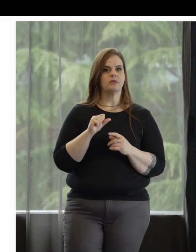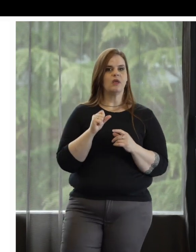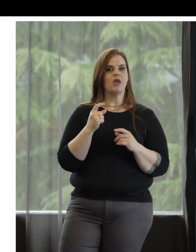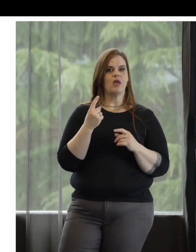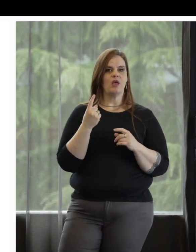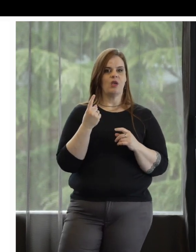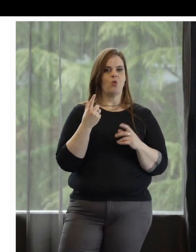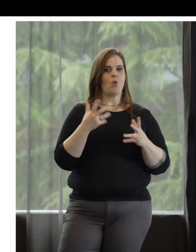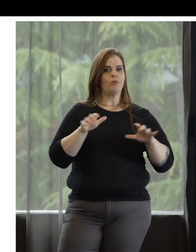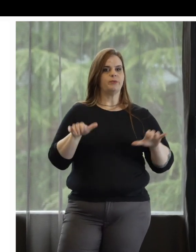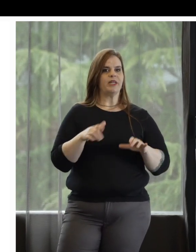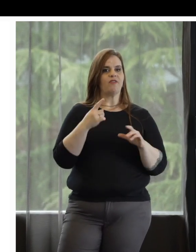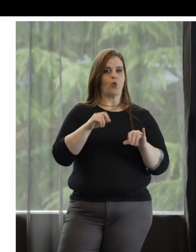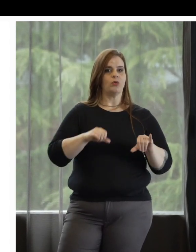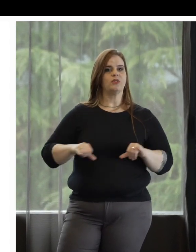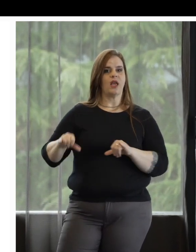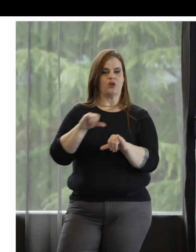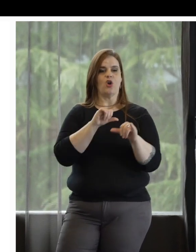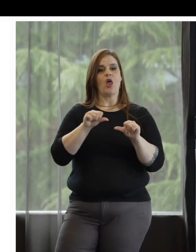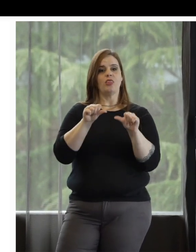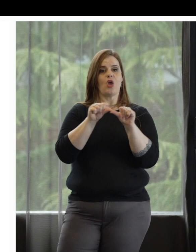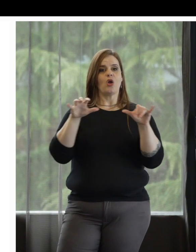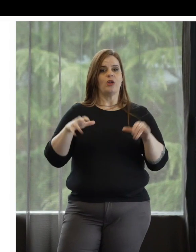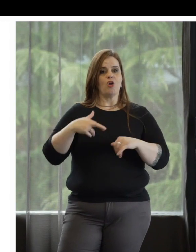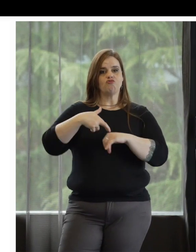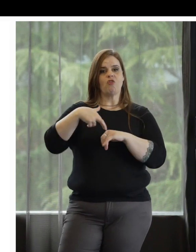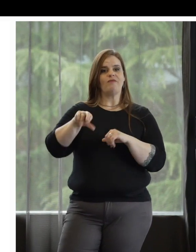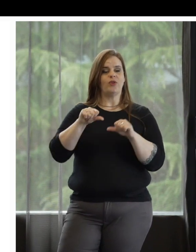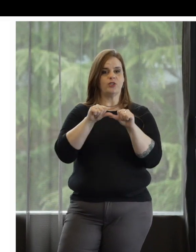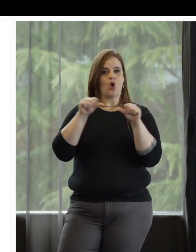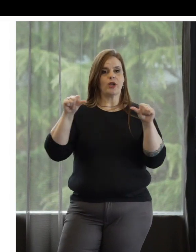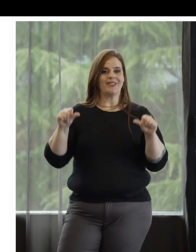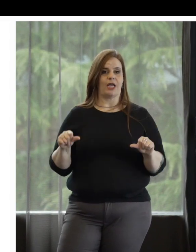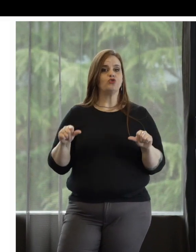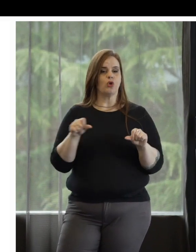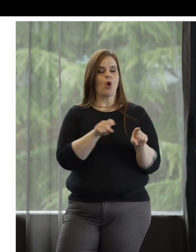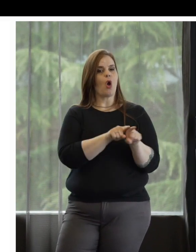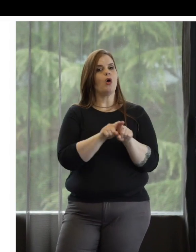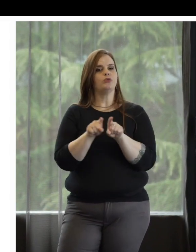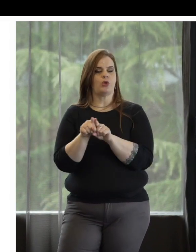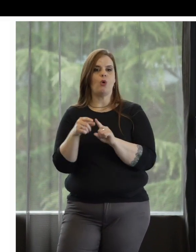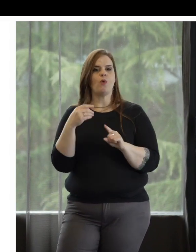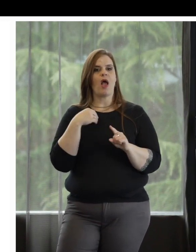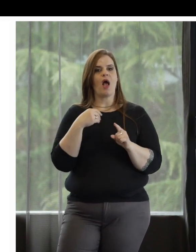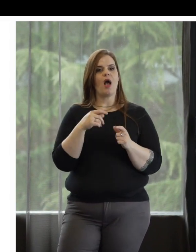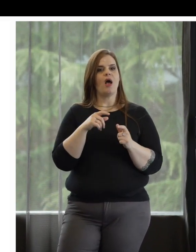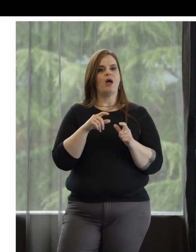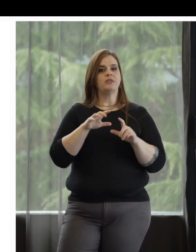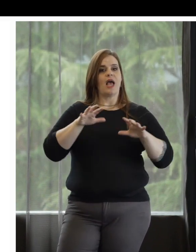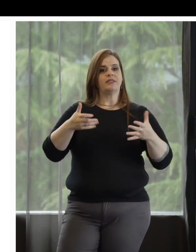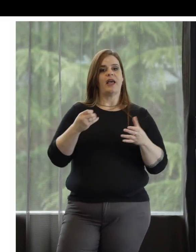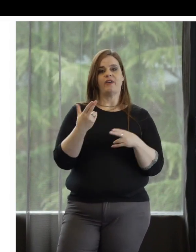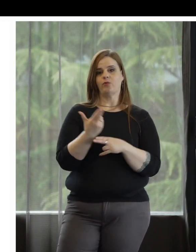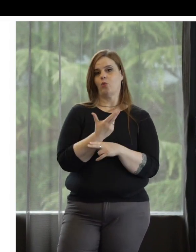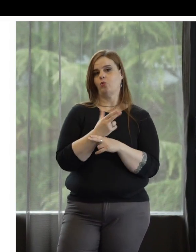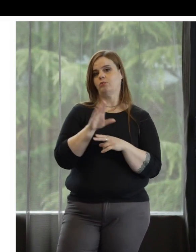The architecture records, architecture also has a set of use cases to